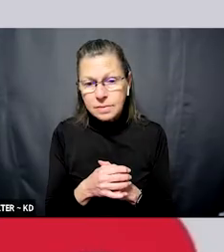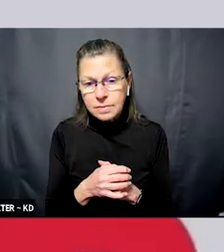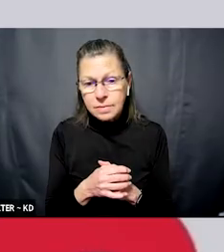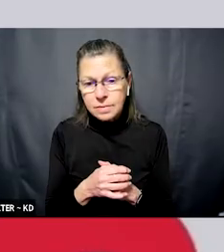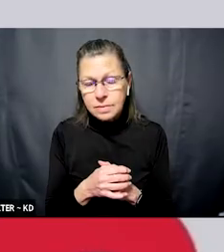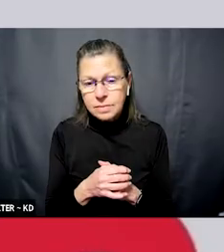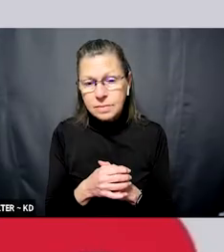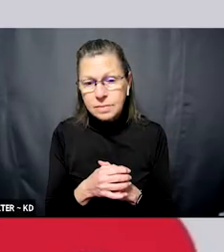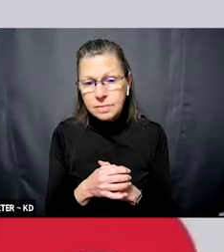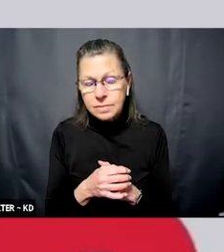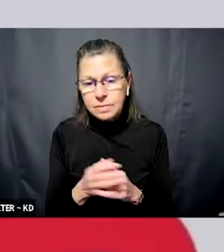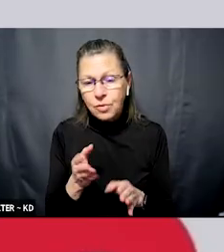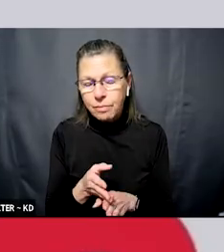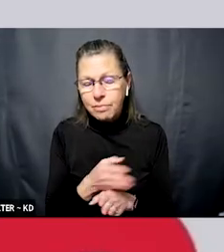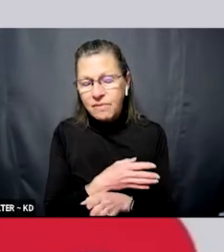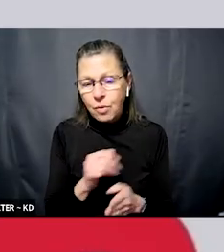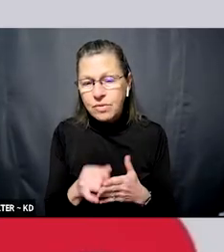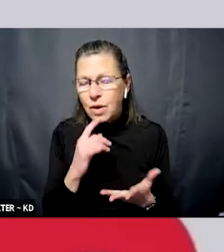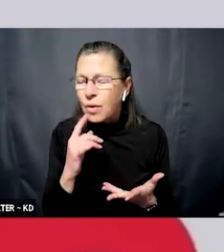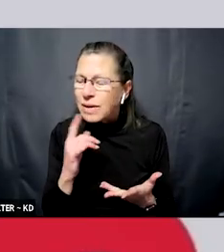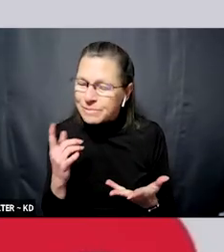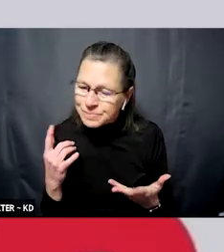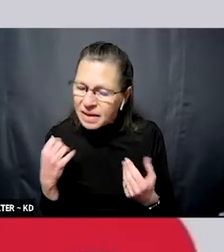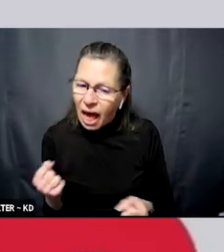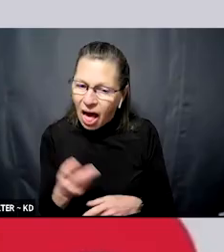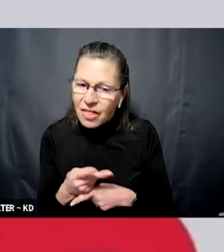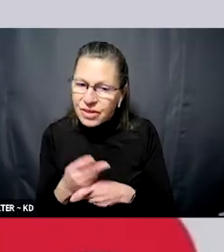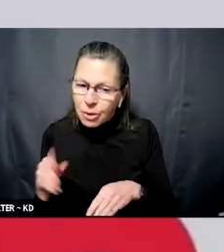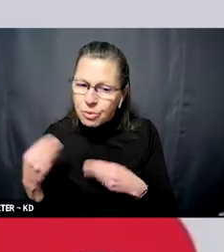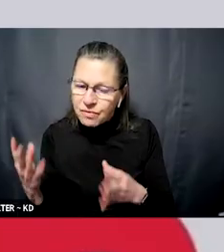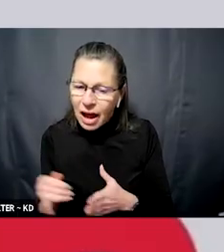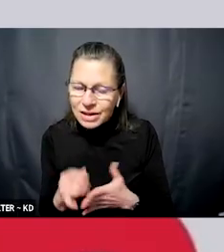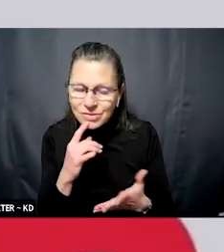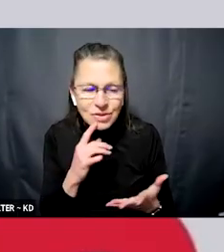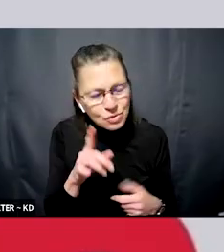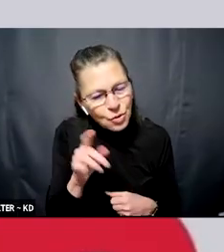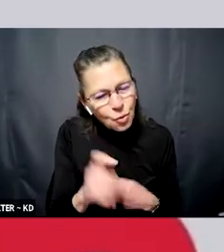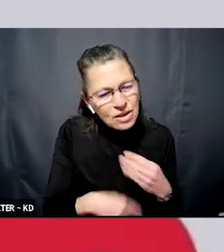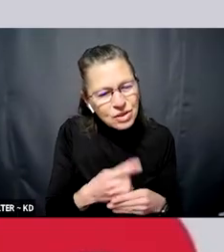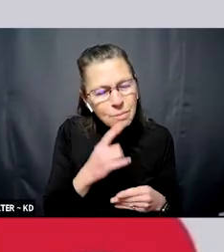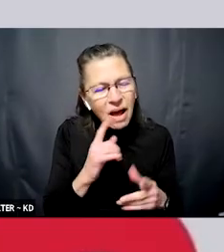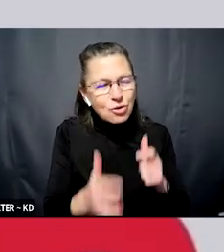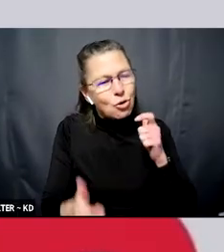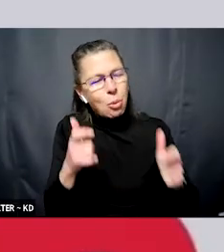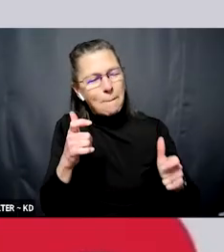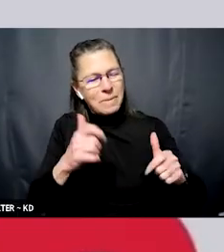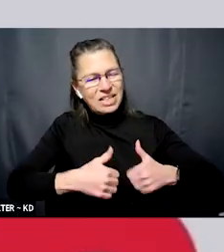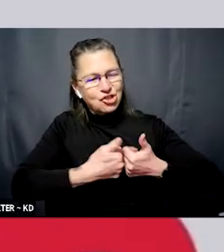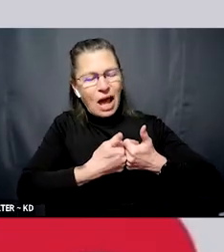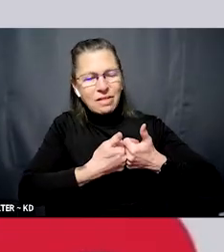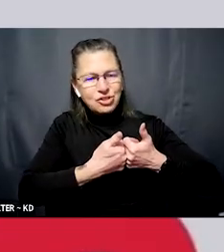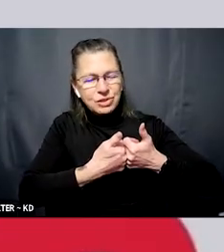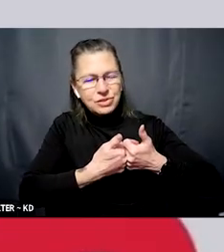once again, health providers, there was a question about what are your biggest challenges, and